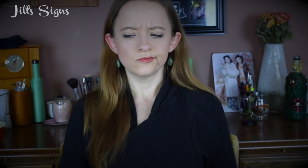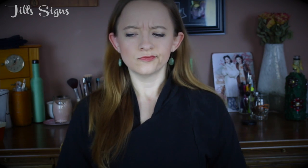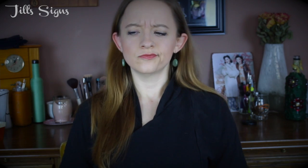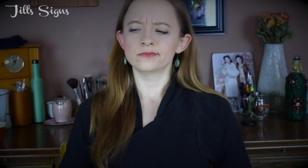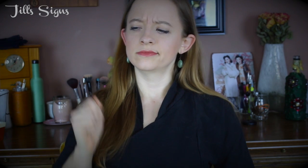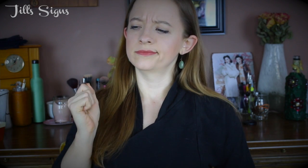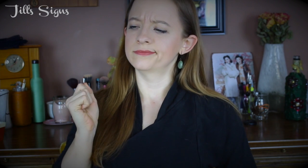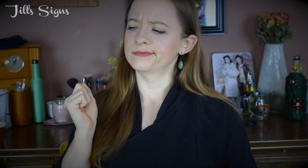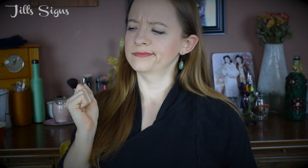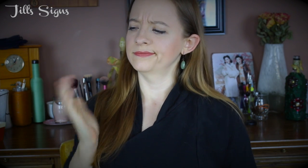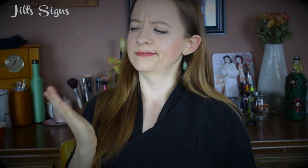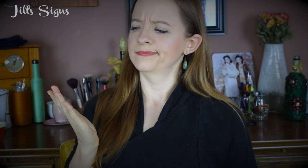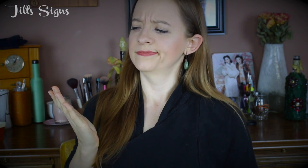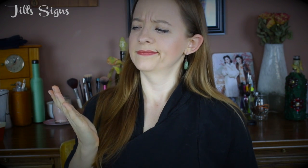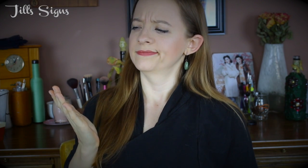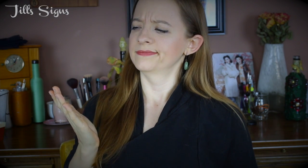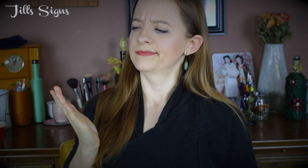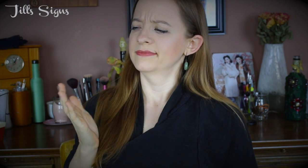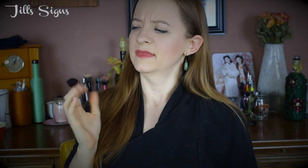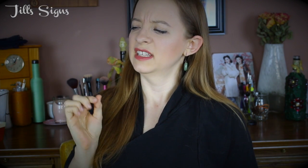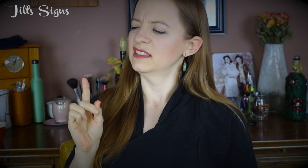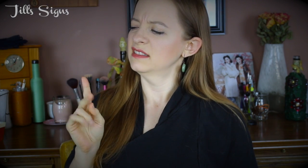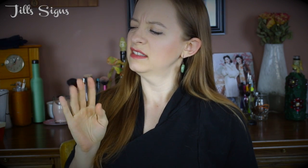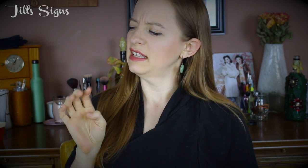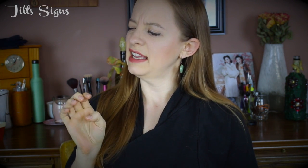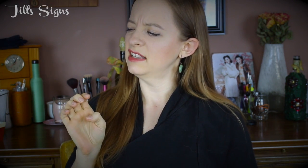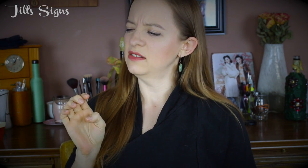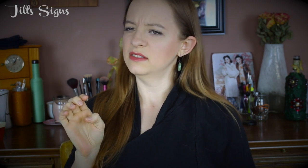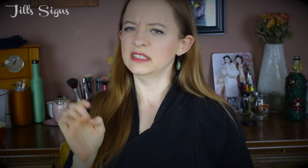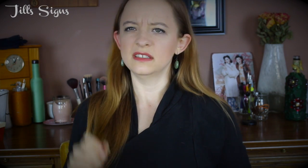Hmm